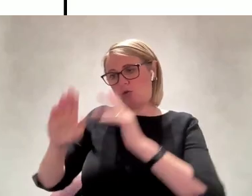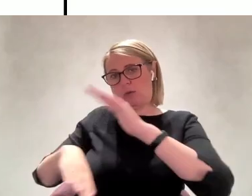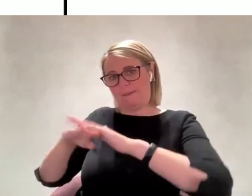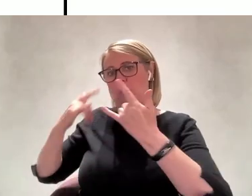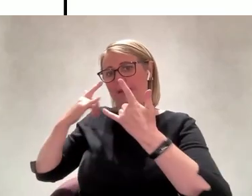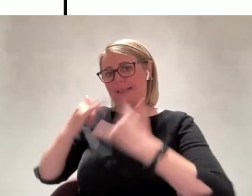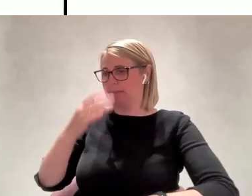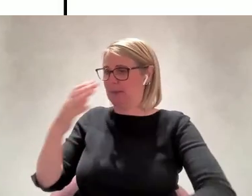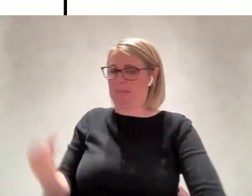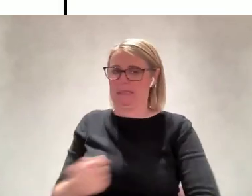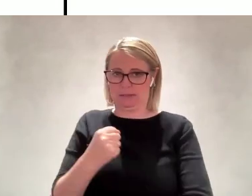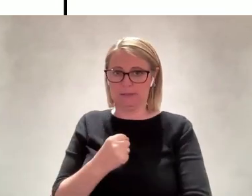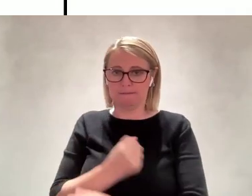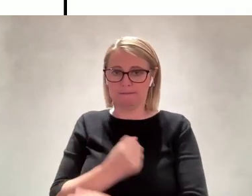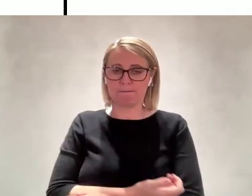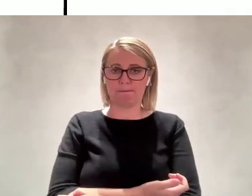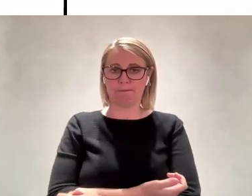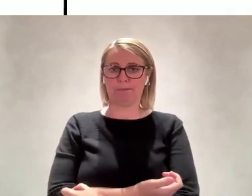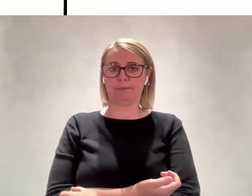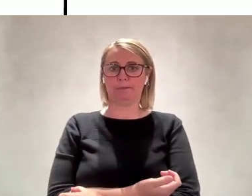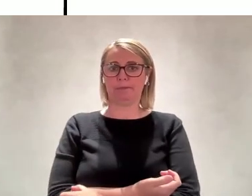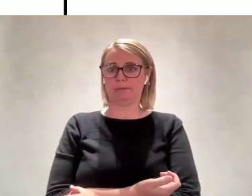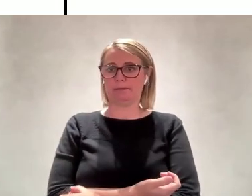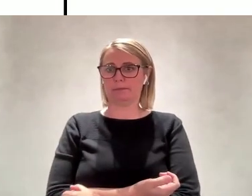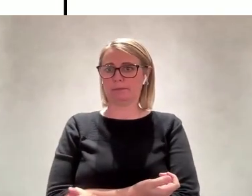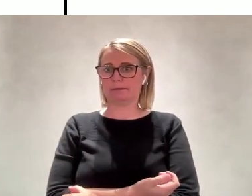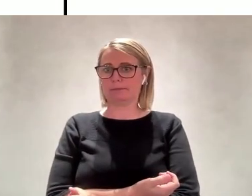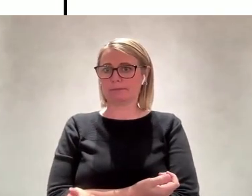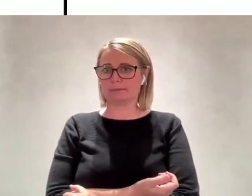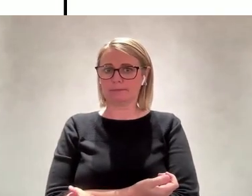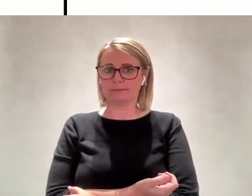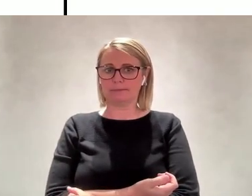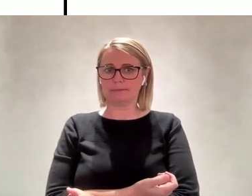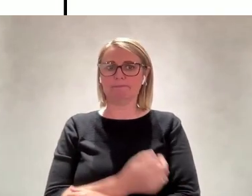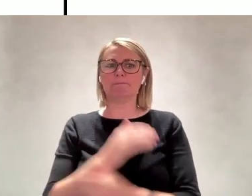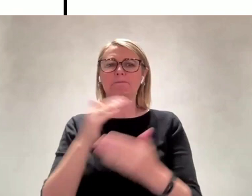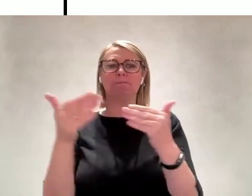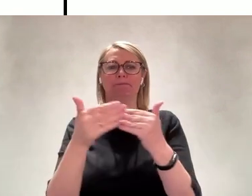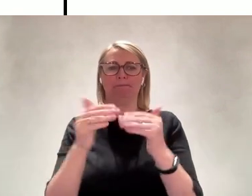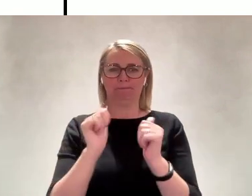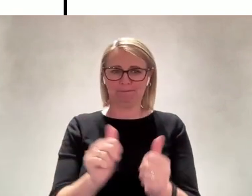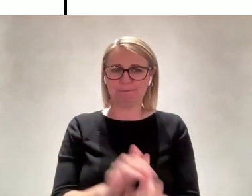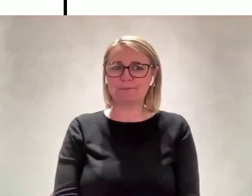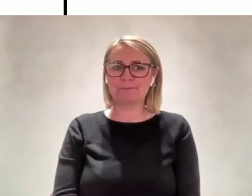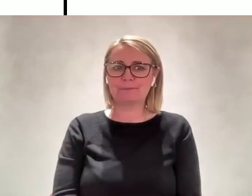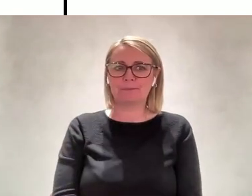the full assessment process. I'll just get you to flip to the next slide. Thanks.